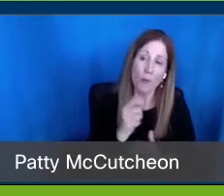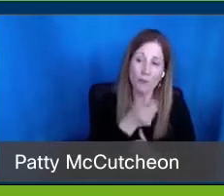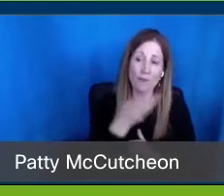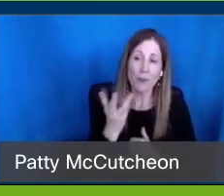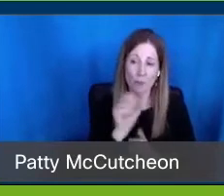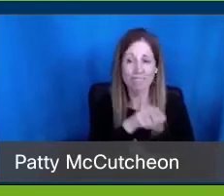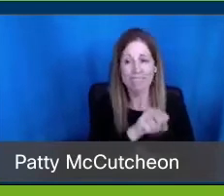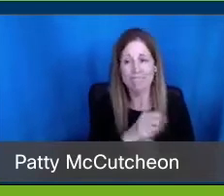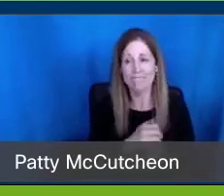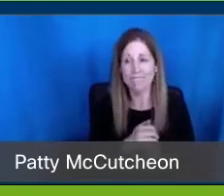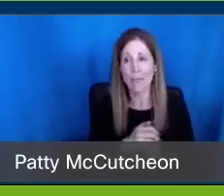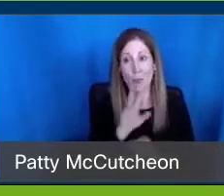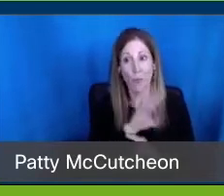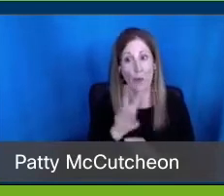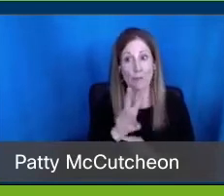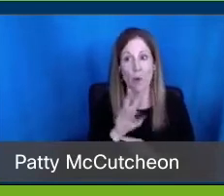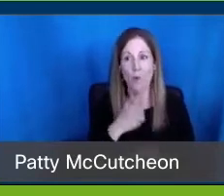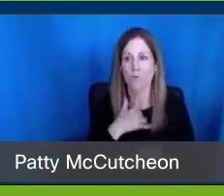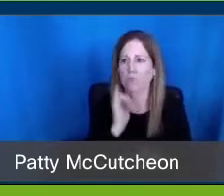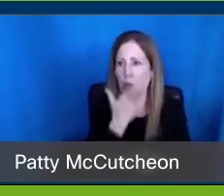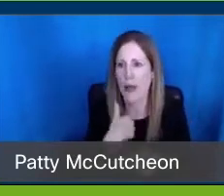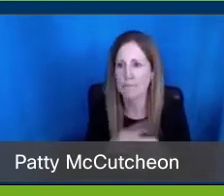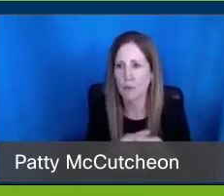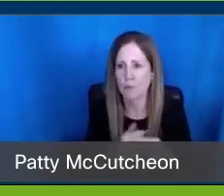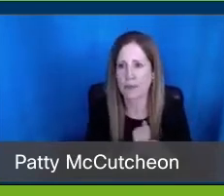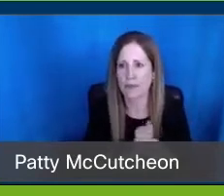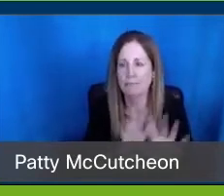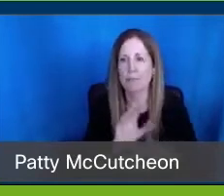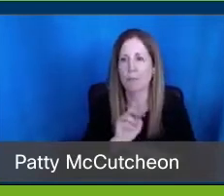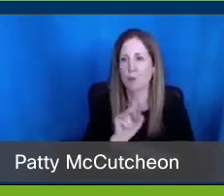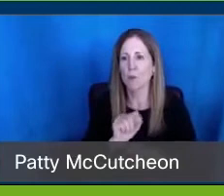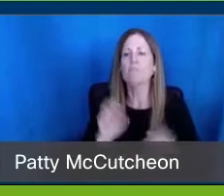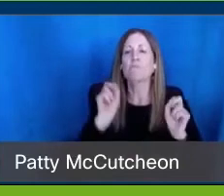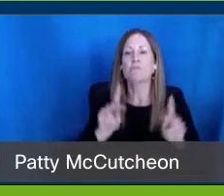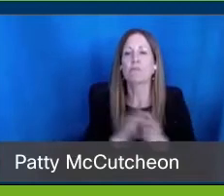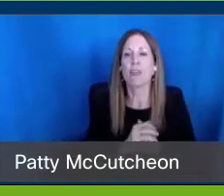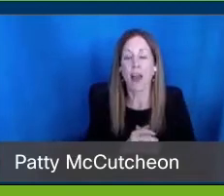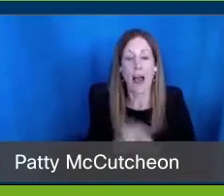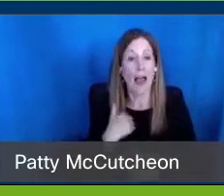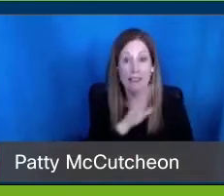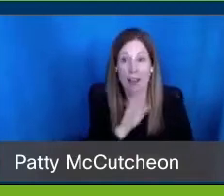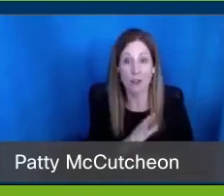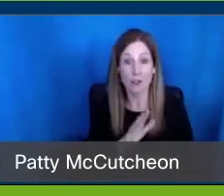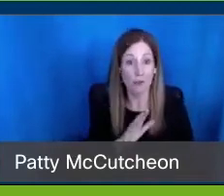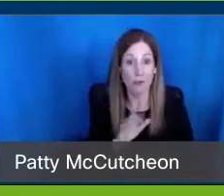Whoops, I accidentally muted myself. DEED had never done a mobile app before, but they knew they were gonna need to.